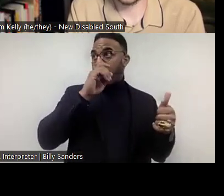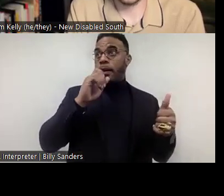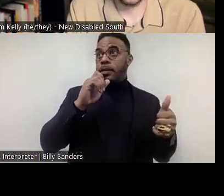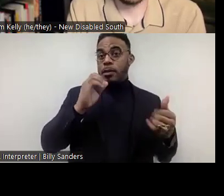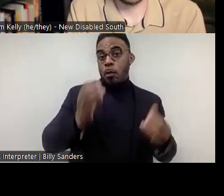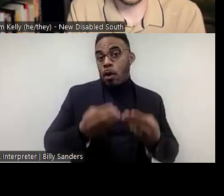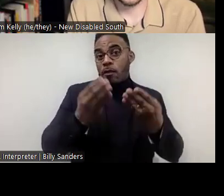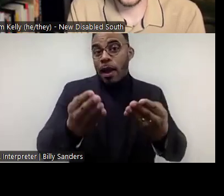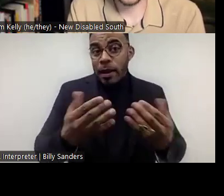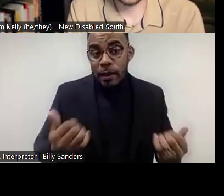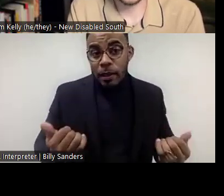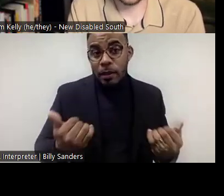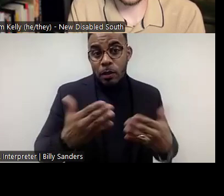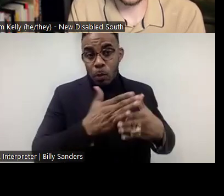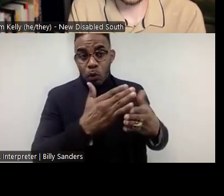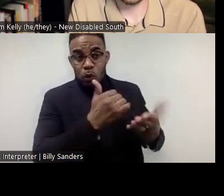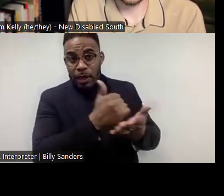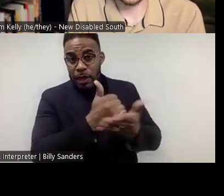relationship building is taking care of each other. It'